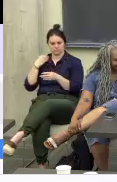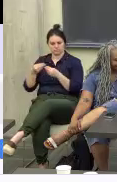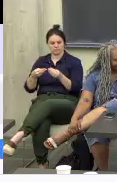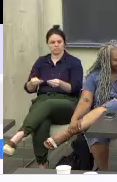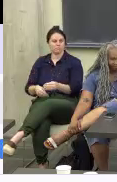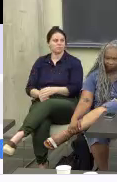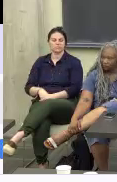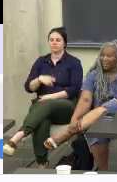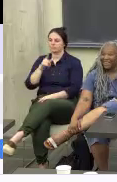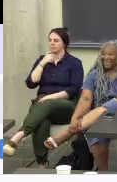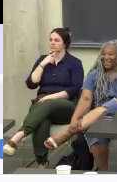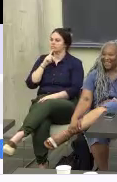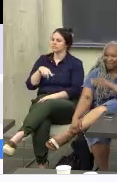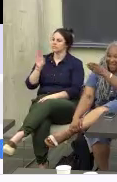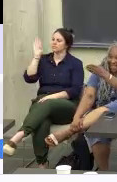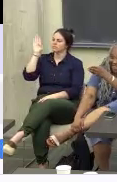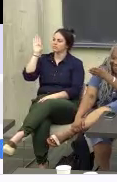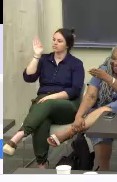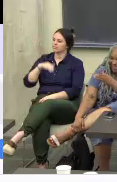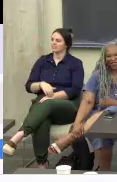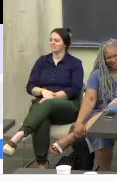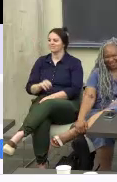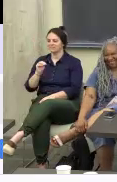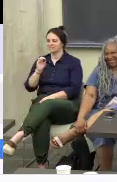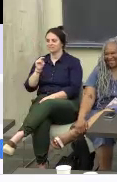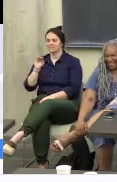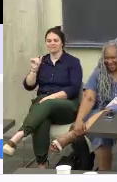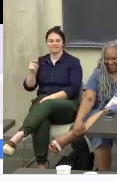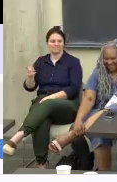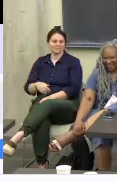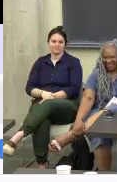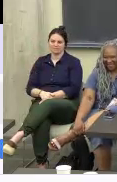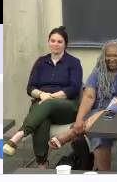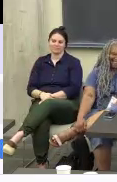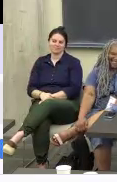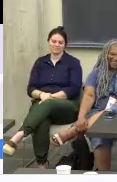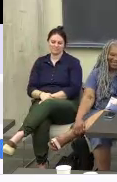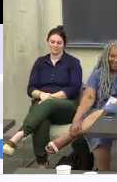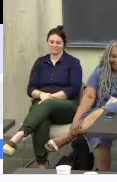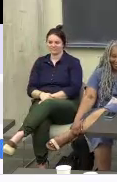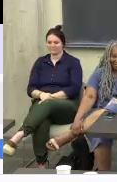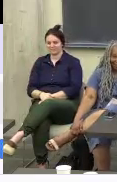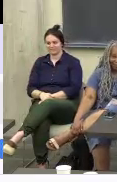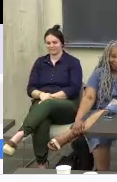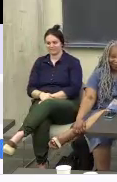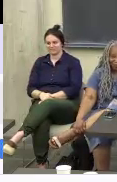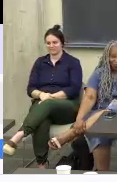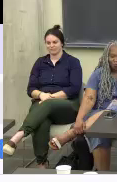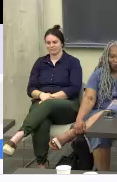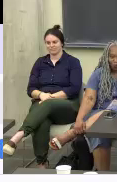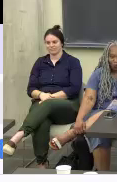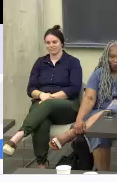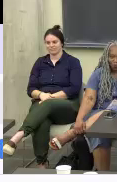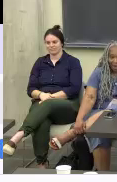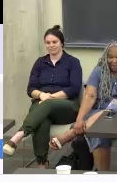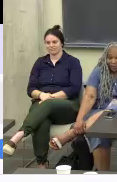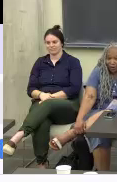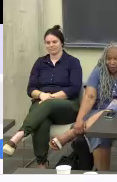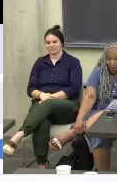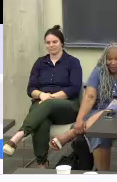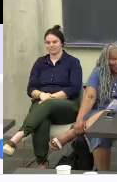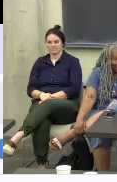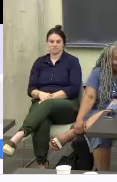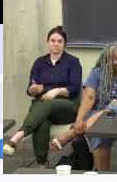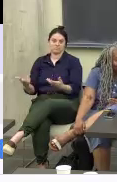All right, you just got the answer. It's part of the process. The